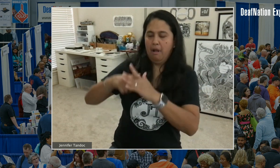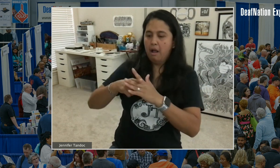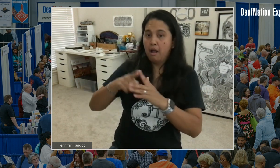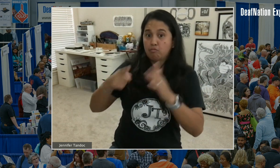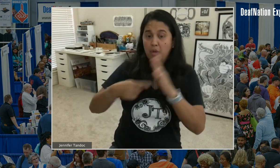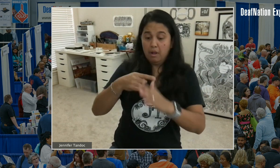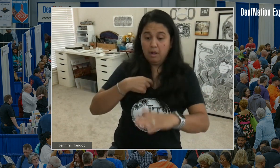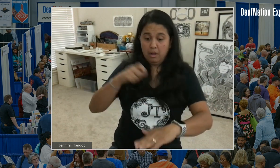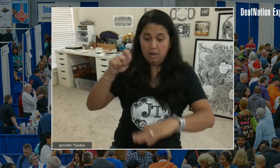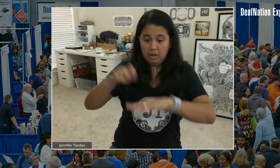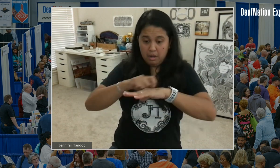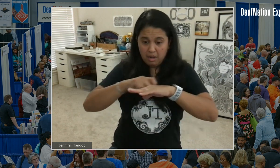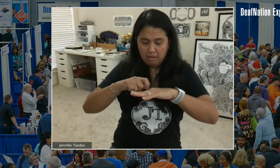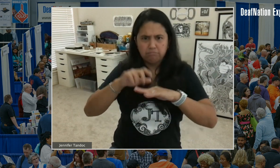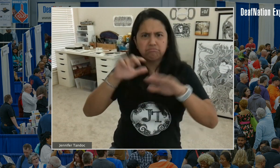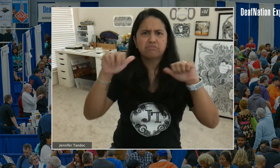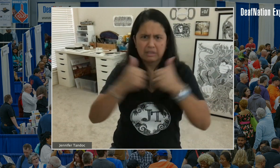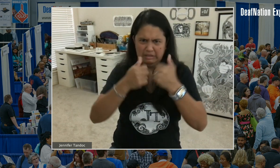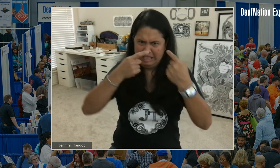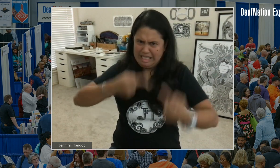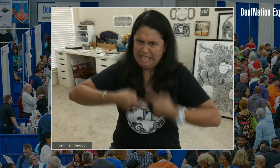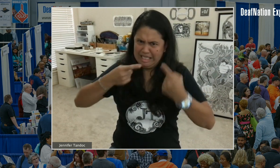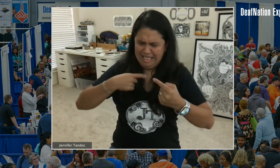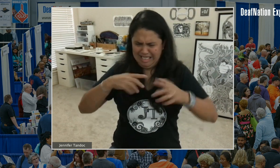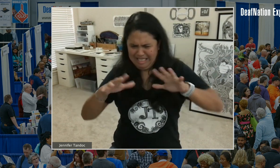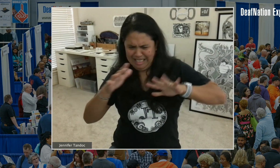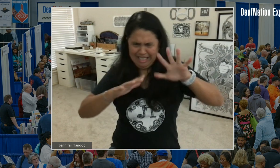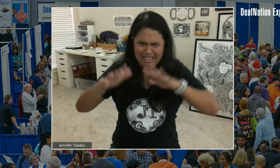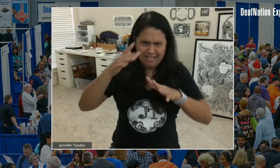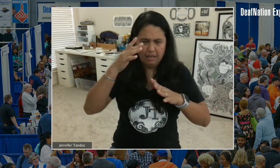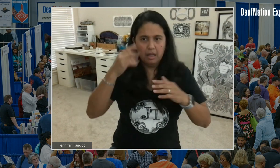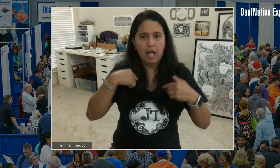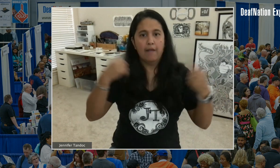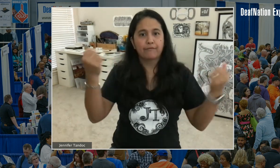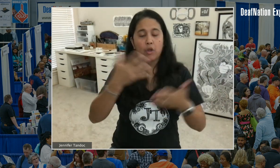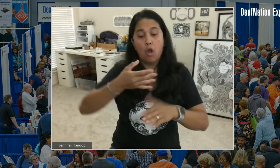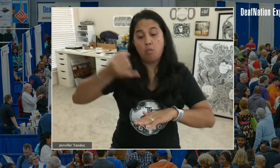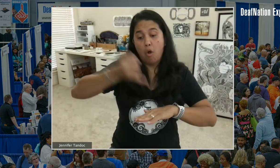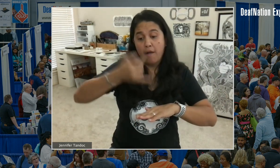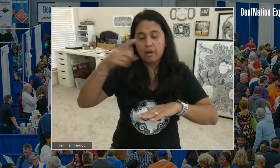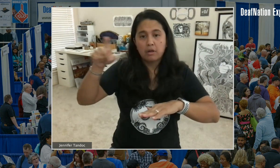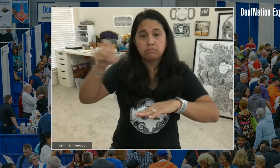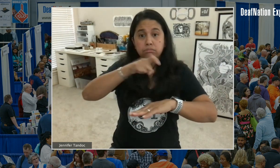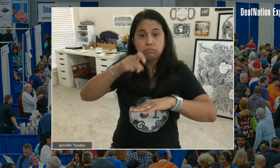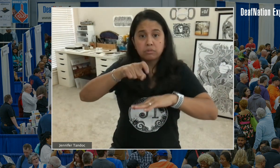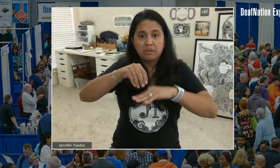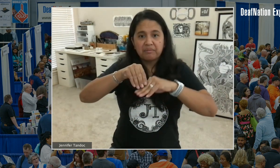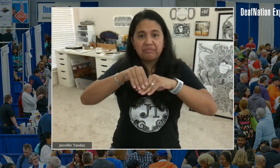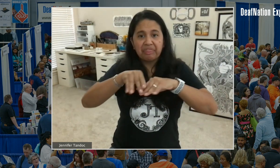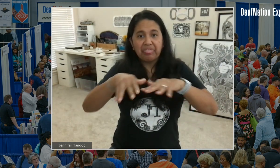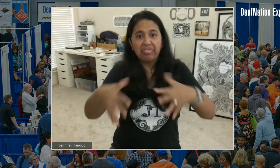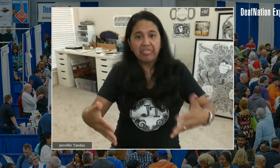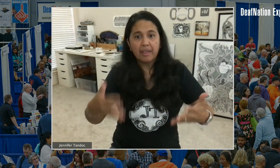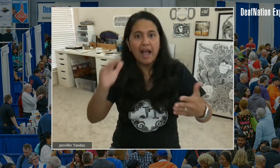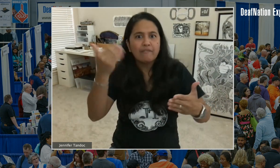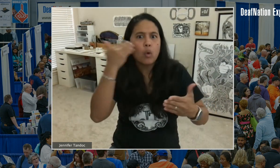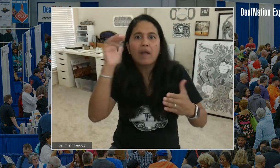thanks to that person and it was a challenge. I was afraid that if I sprayed it would smear the ink.